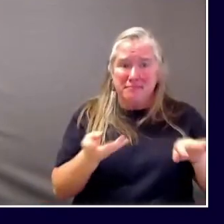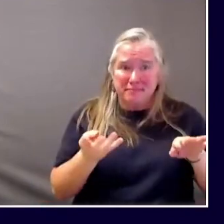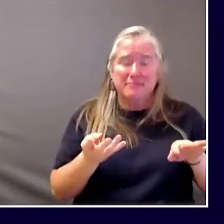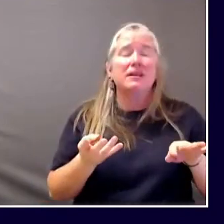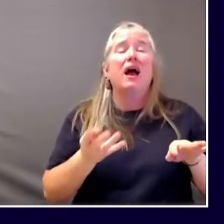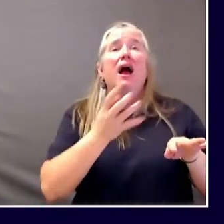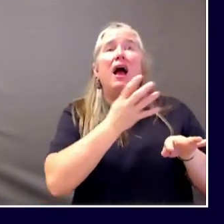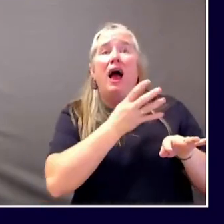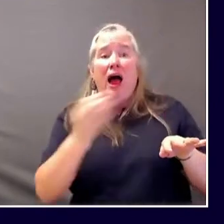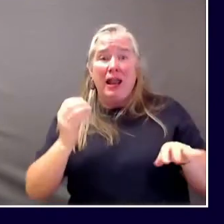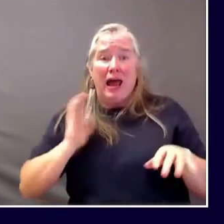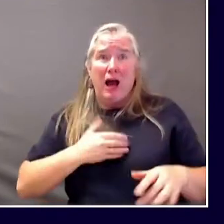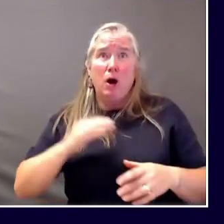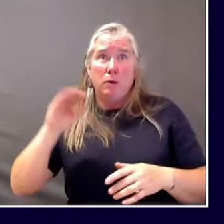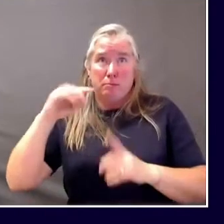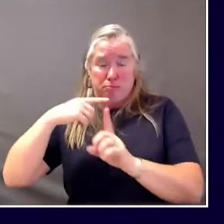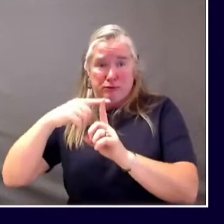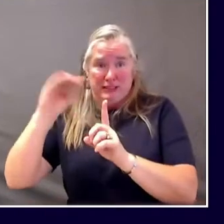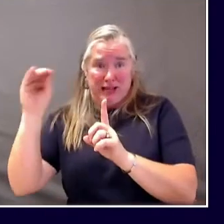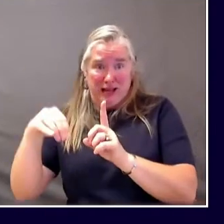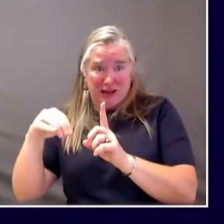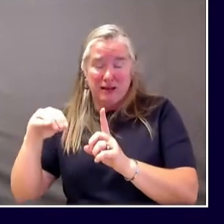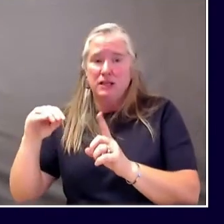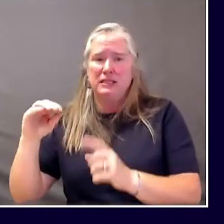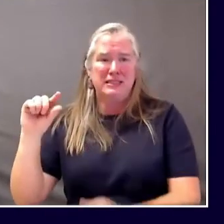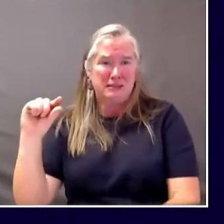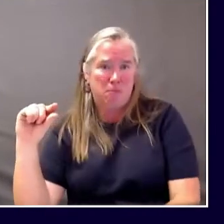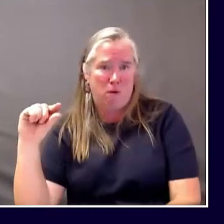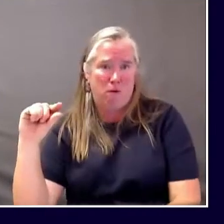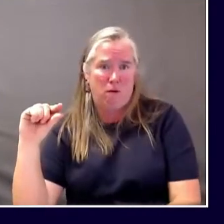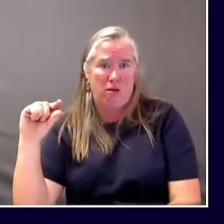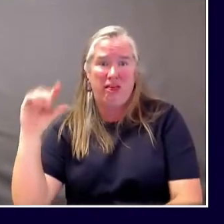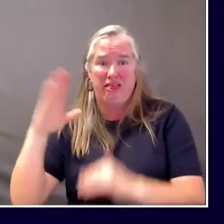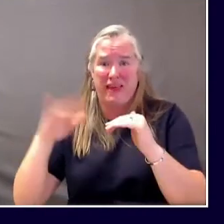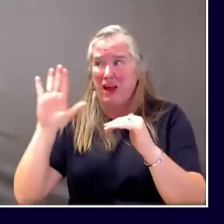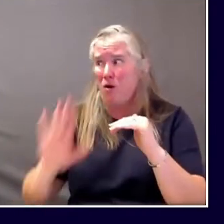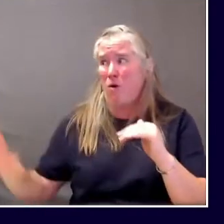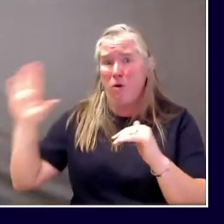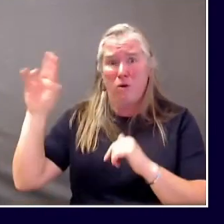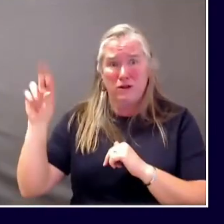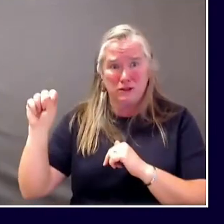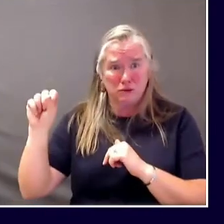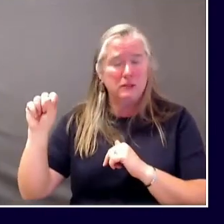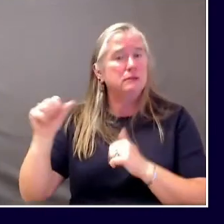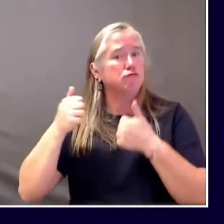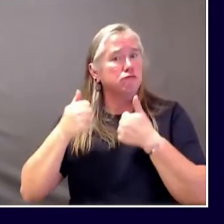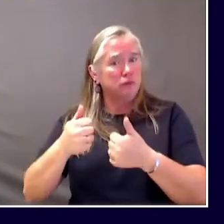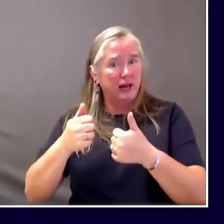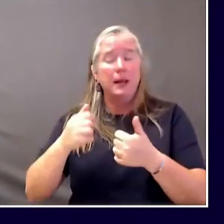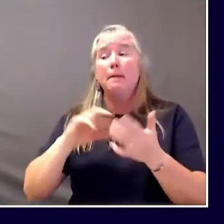more and more and more cases